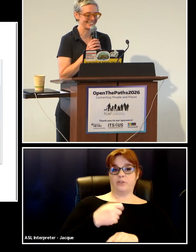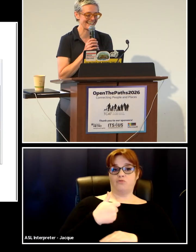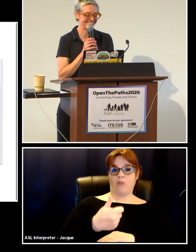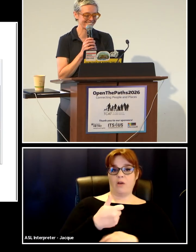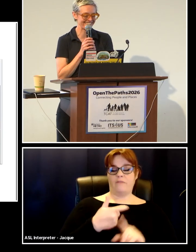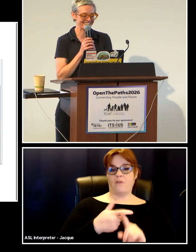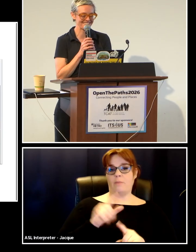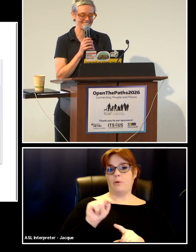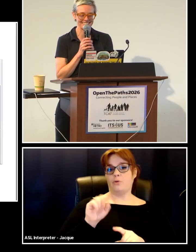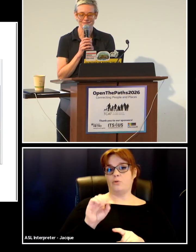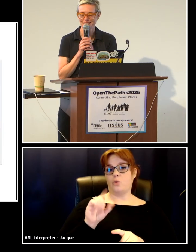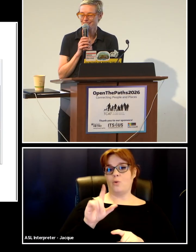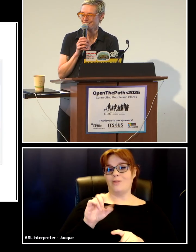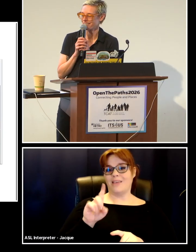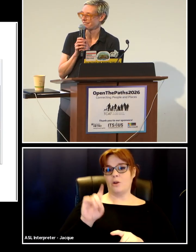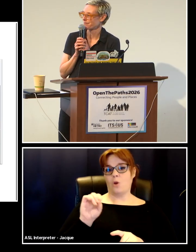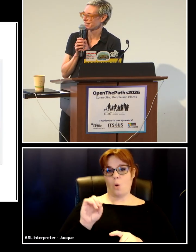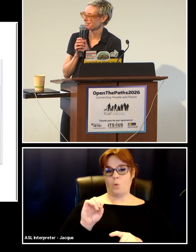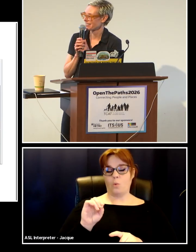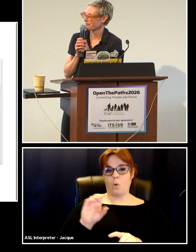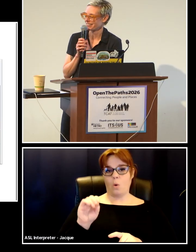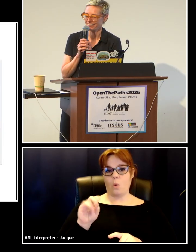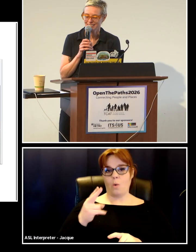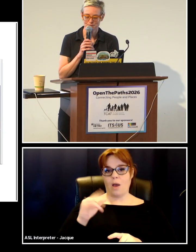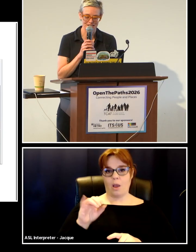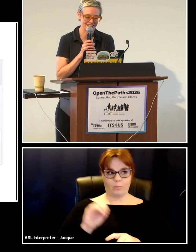did that for week without driving. It's a week without driving bus wrap. I think that's pretty